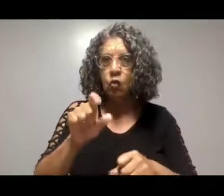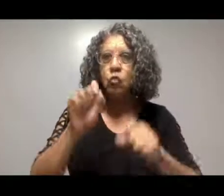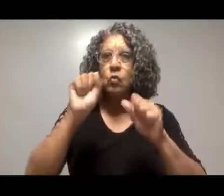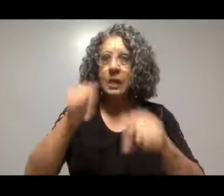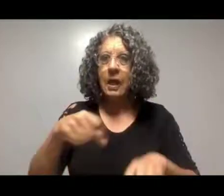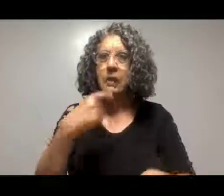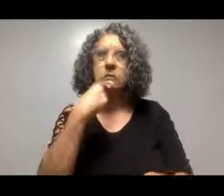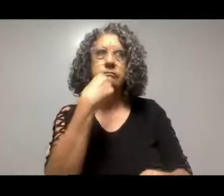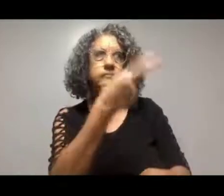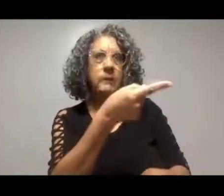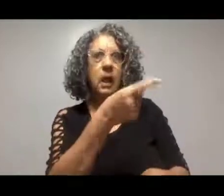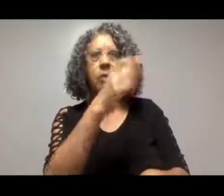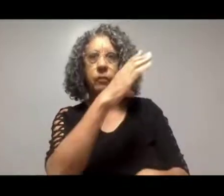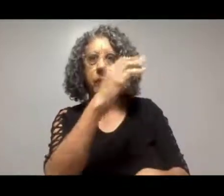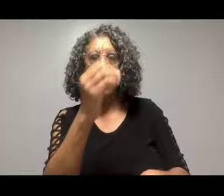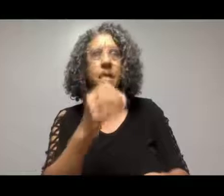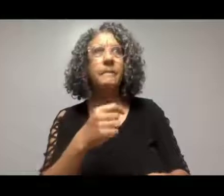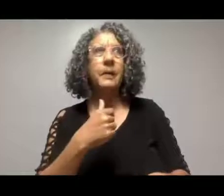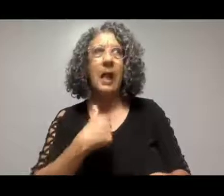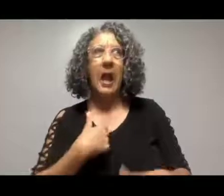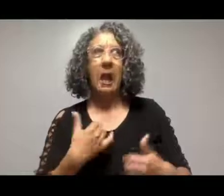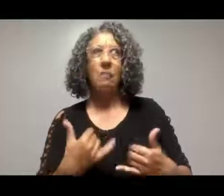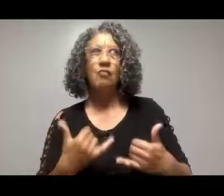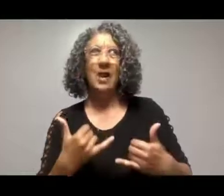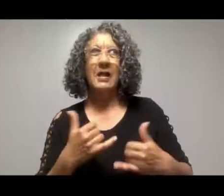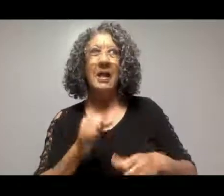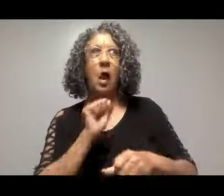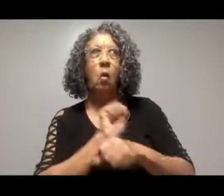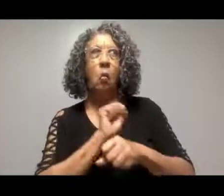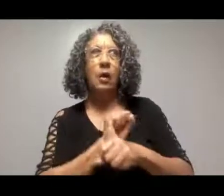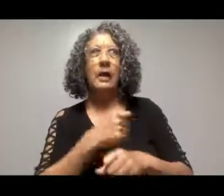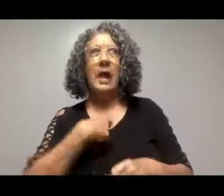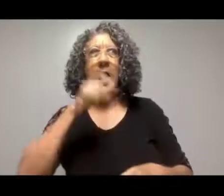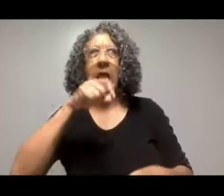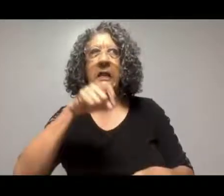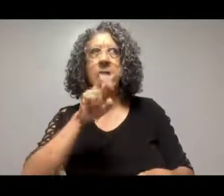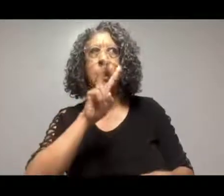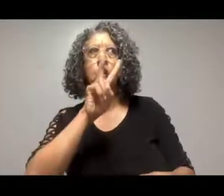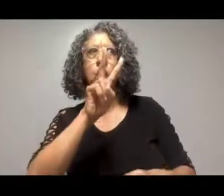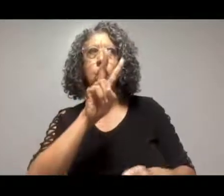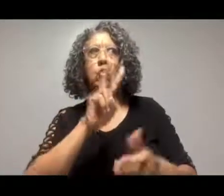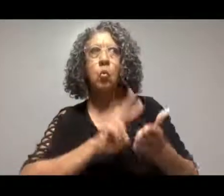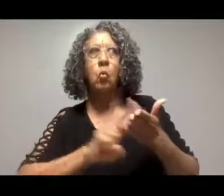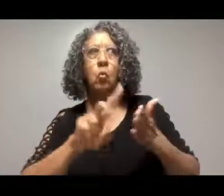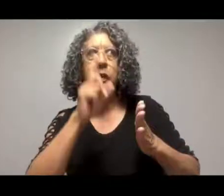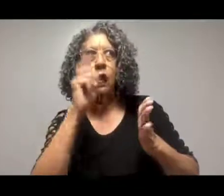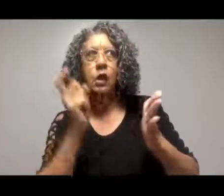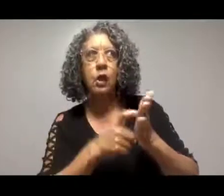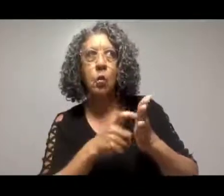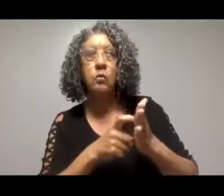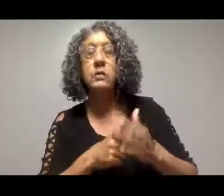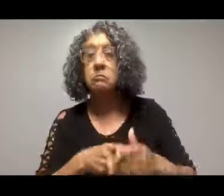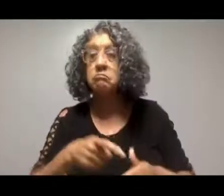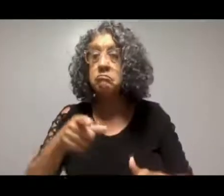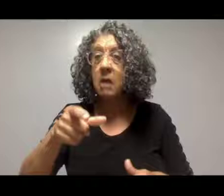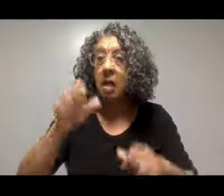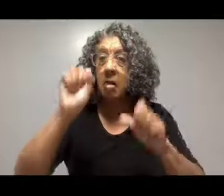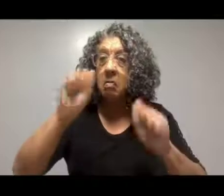if you're currently working you could tell them "I'm working right now, so I'm going to